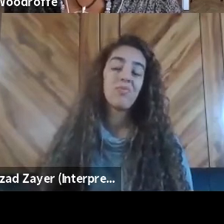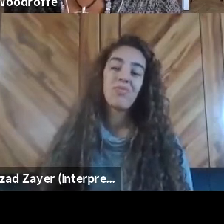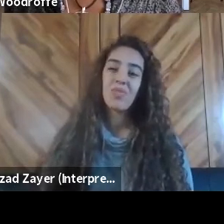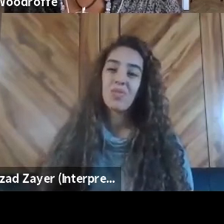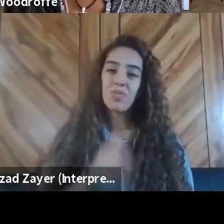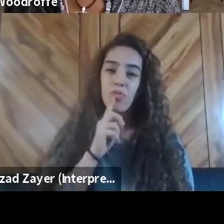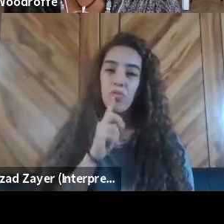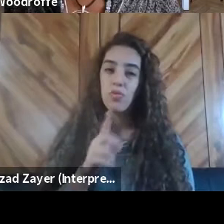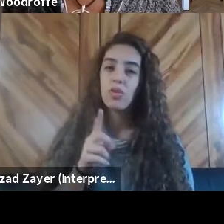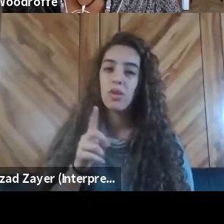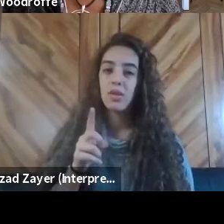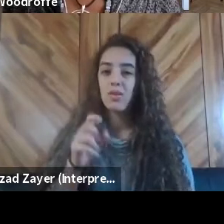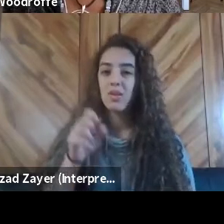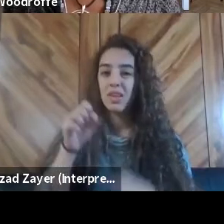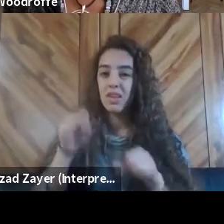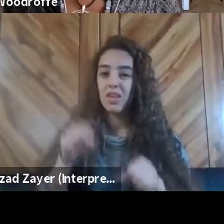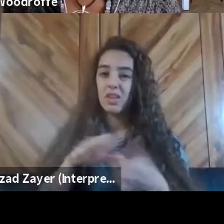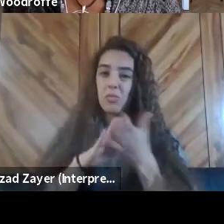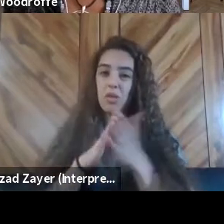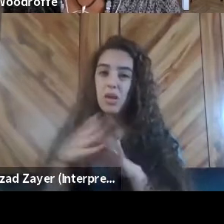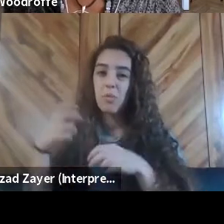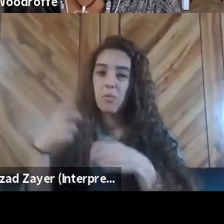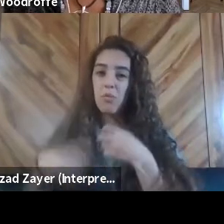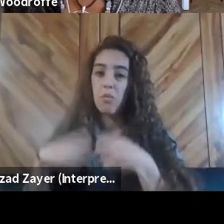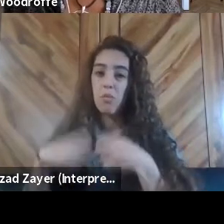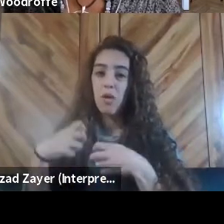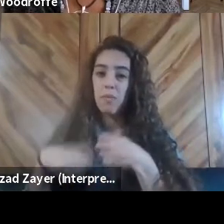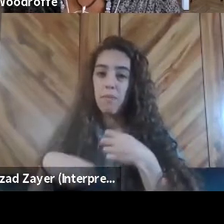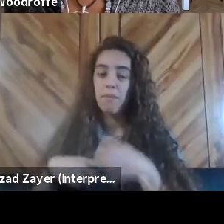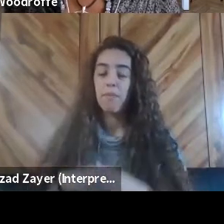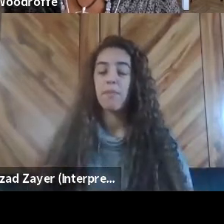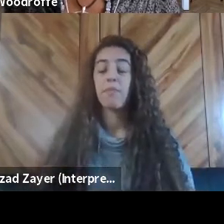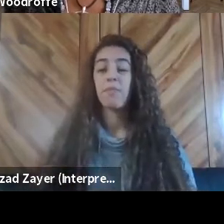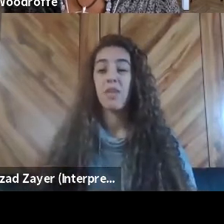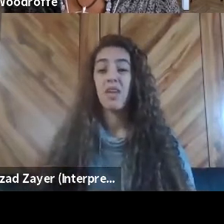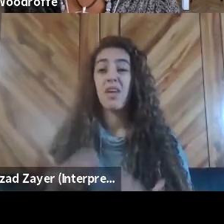an issue. I can't tell you, there have been many a time that